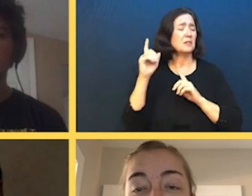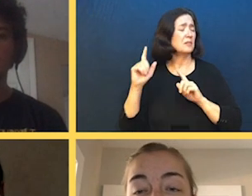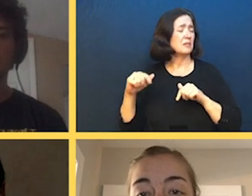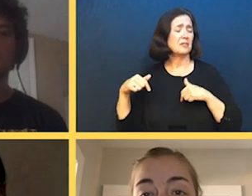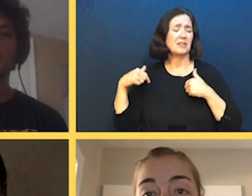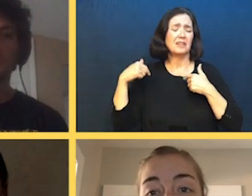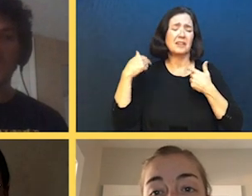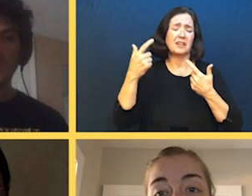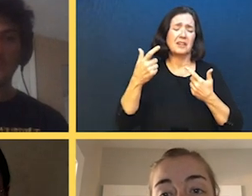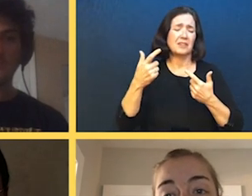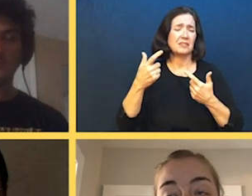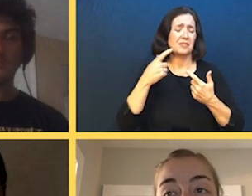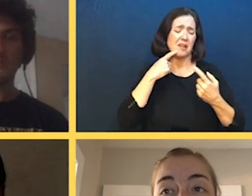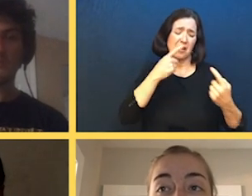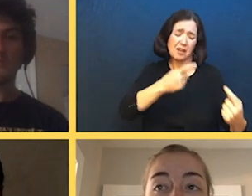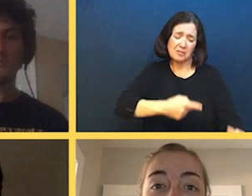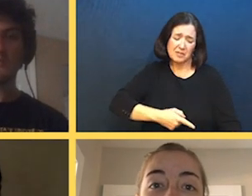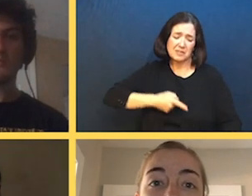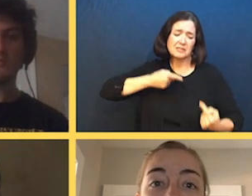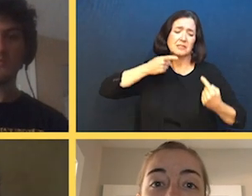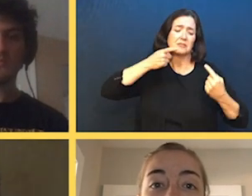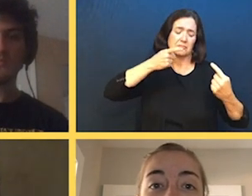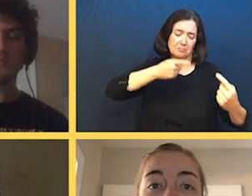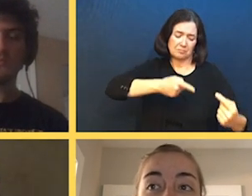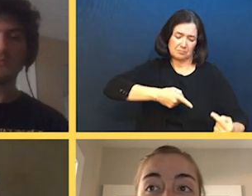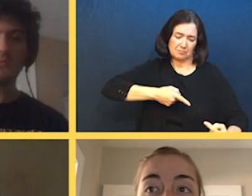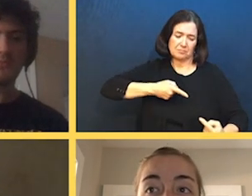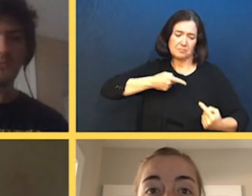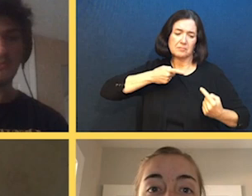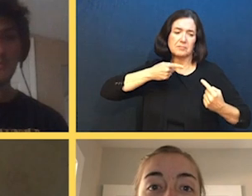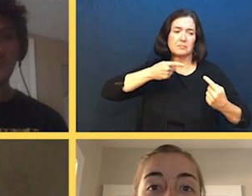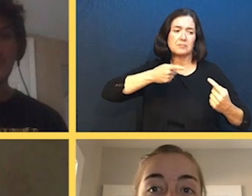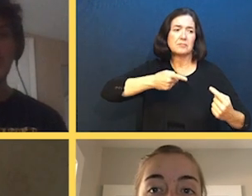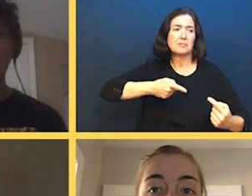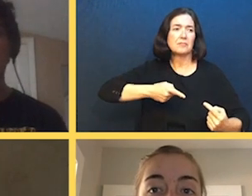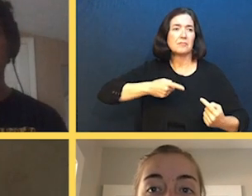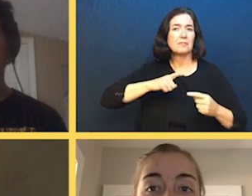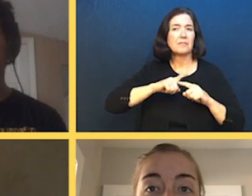It's been a long hard fight